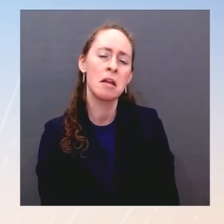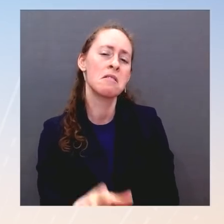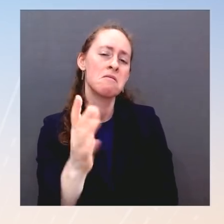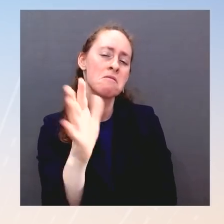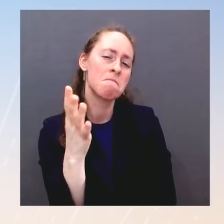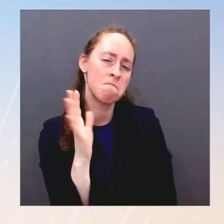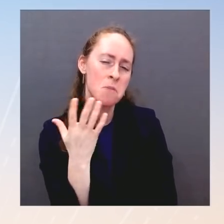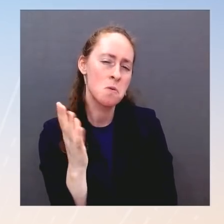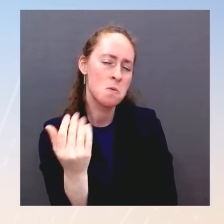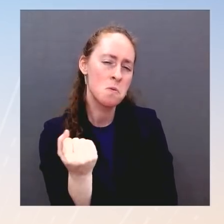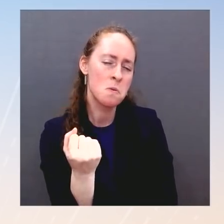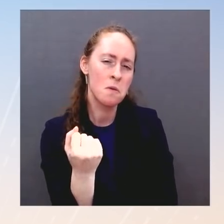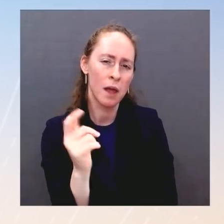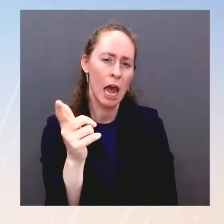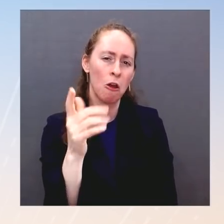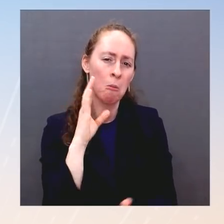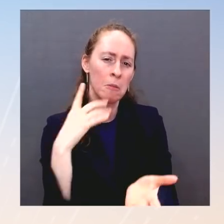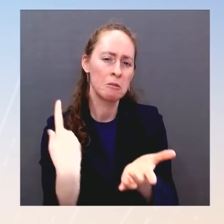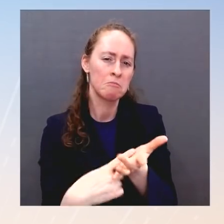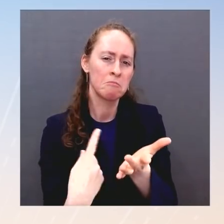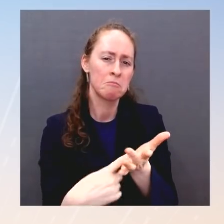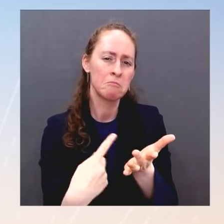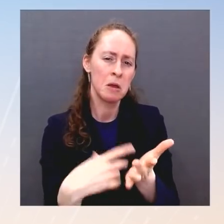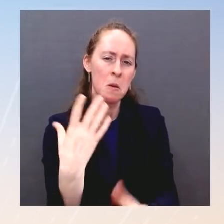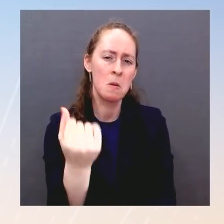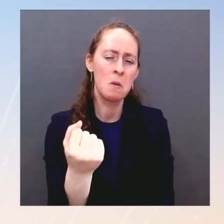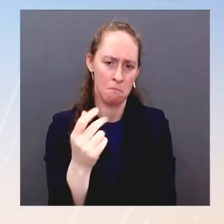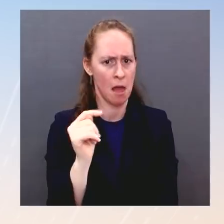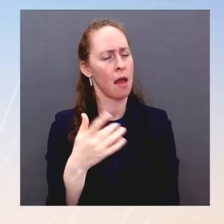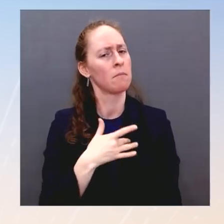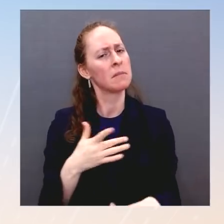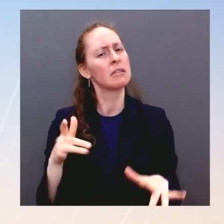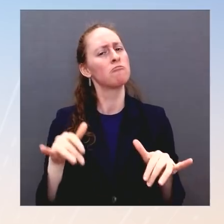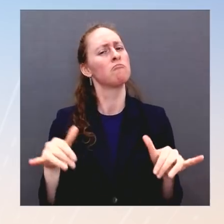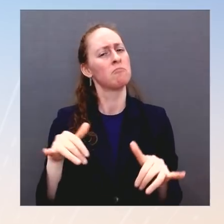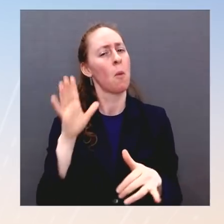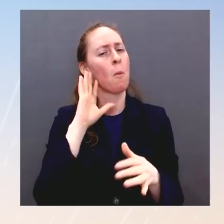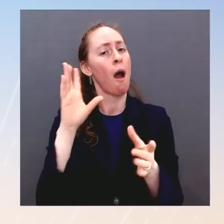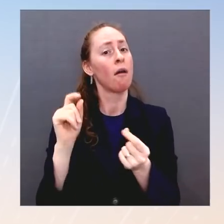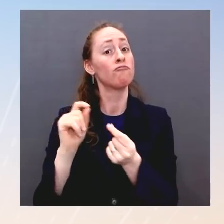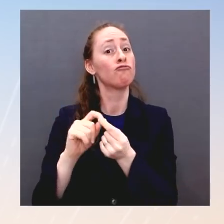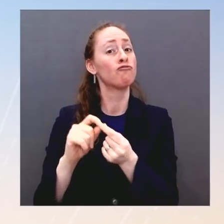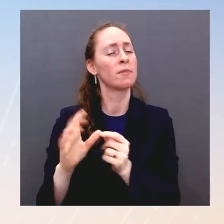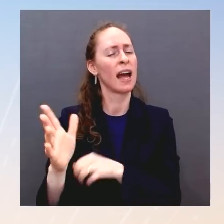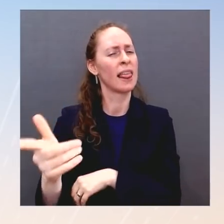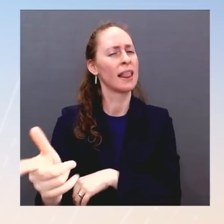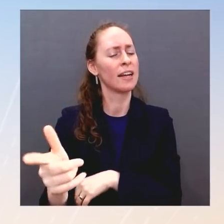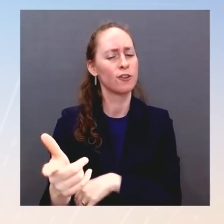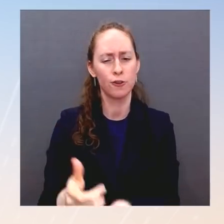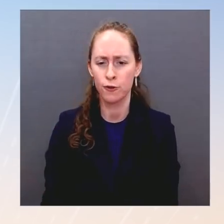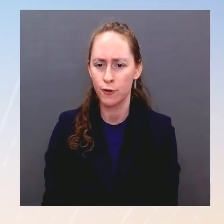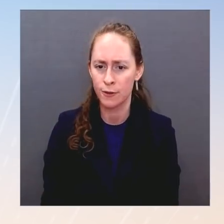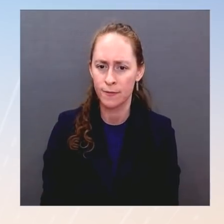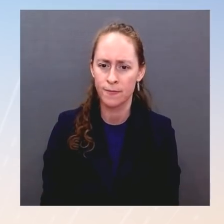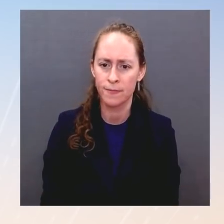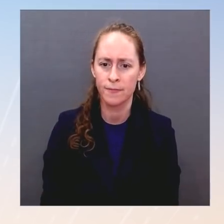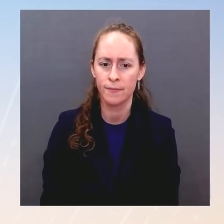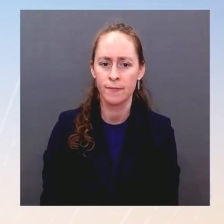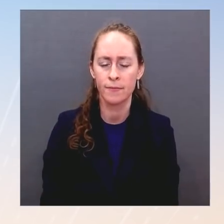But again, there'll be more details we will have available later today. The Press: Another question on travel. The UK is banning civilian Russian aircraft from its airspace,